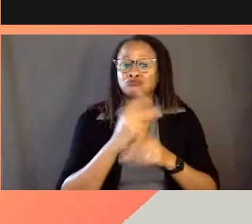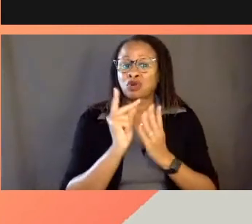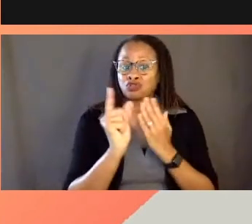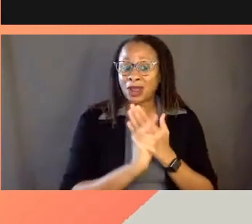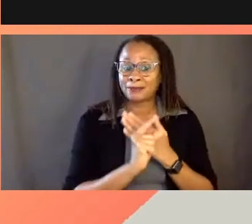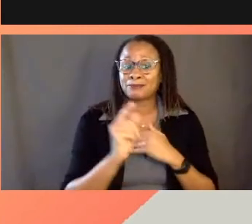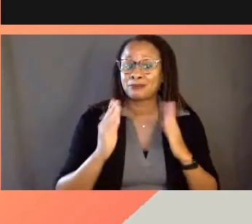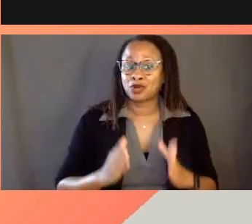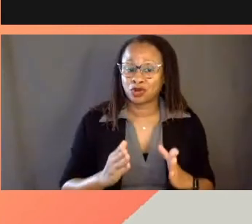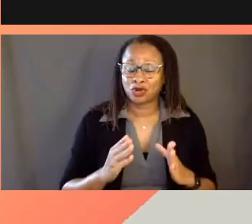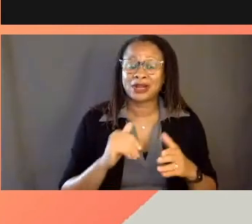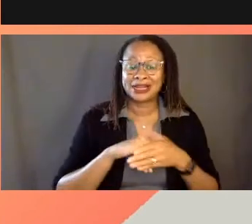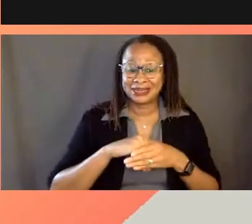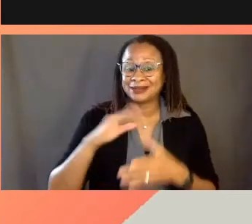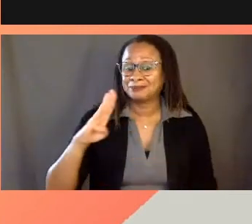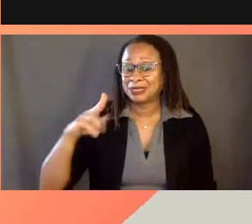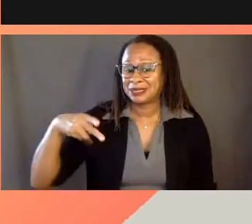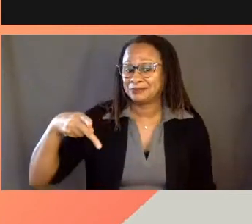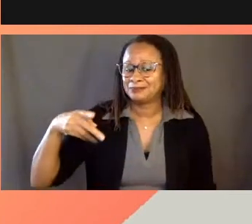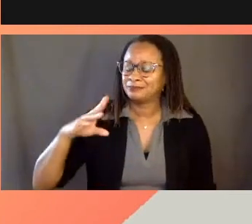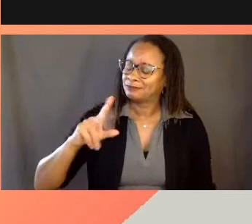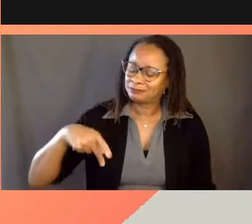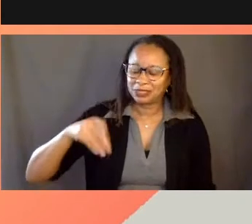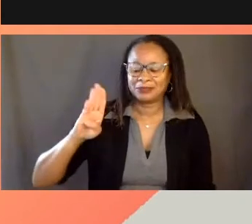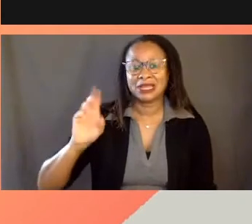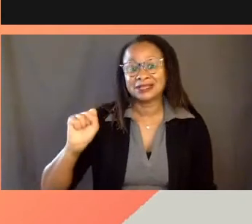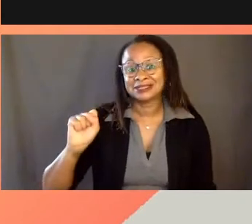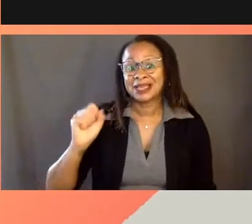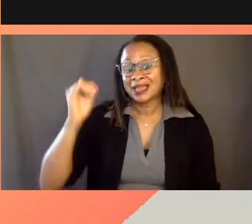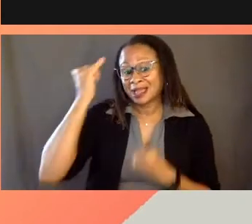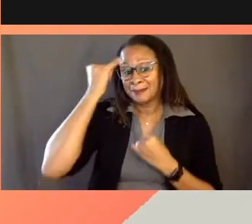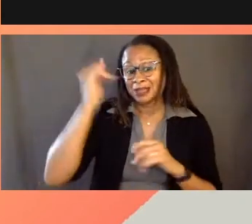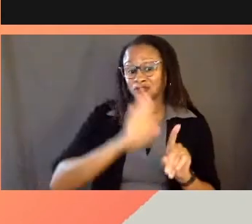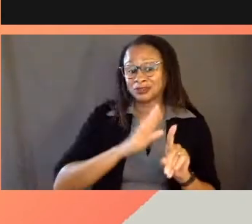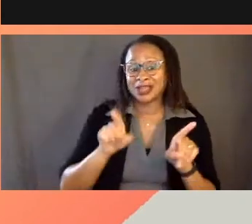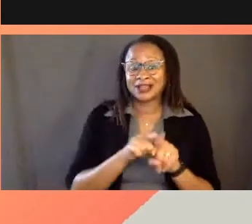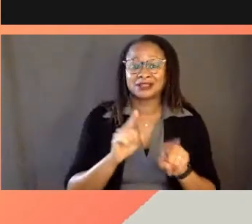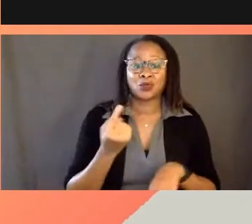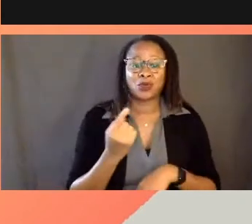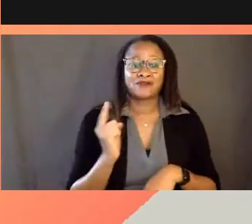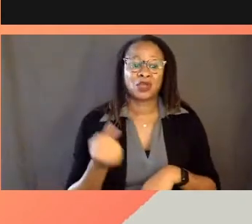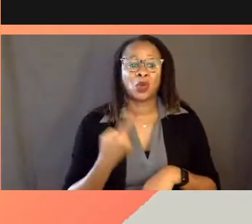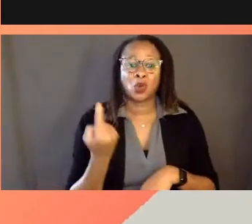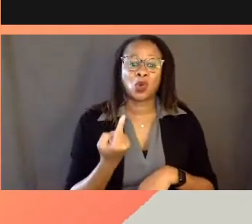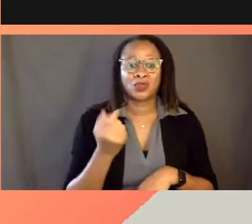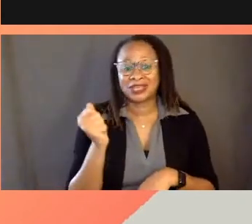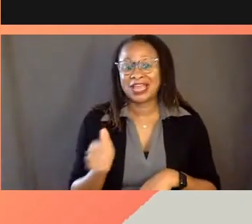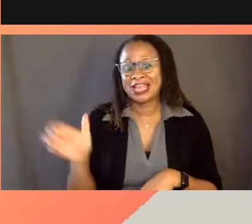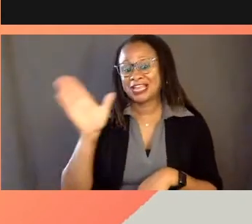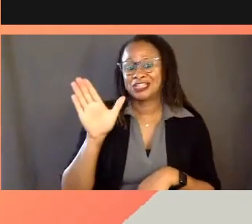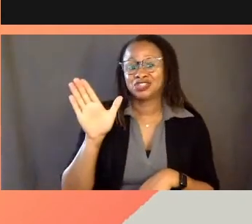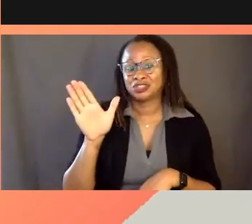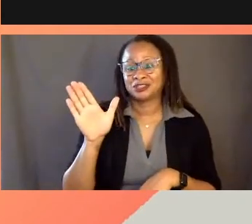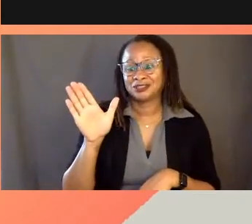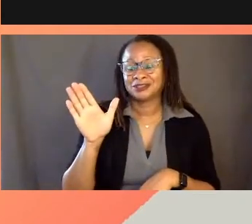you know, within PBS and they imagine themselves as one of the only Asian programmers in the system.